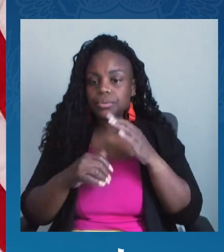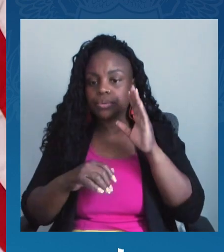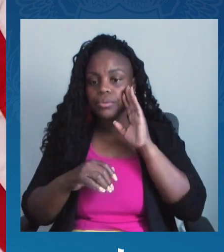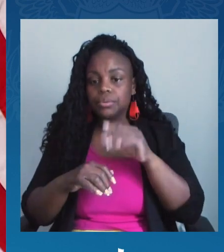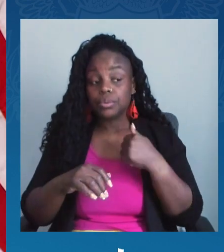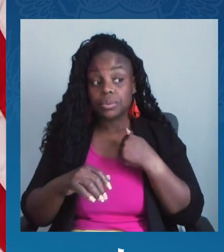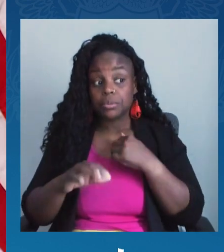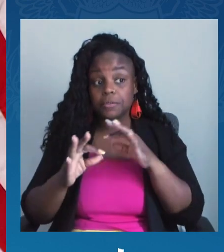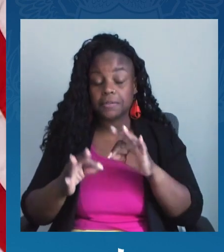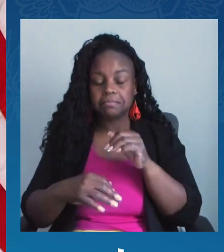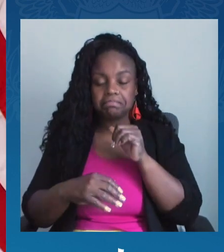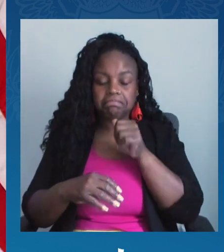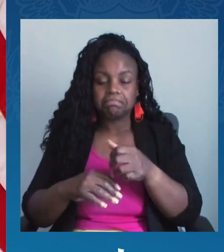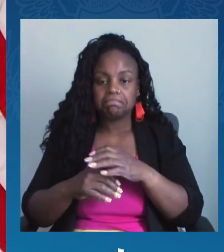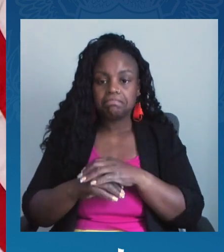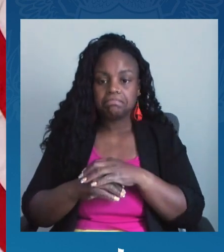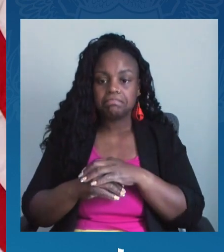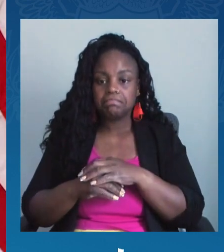We walk into rooms around the world